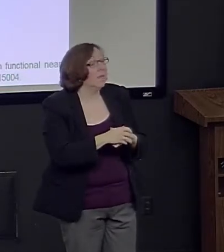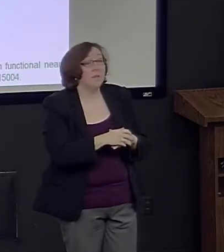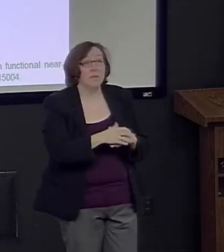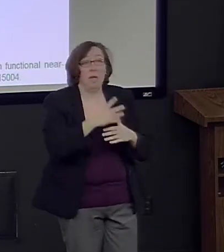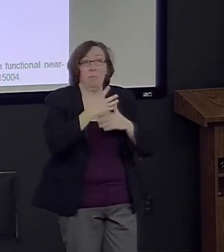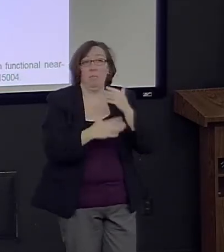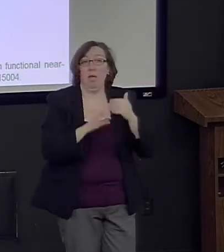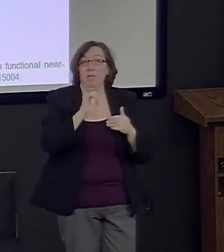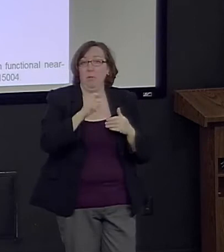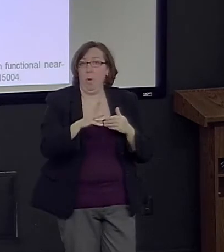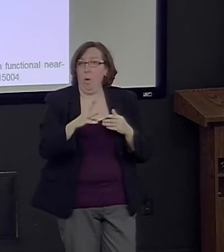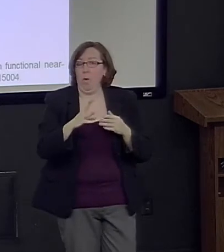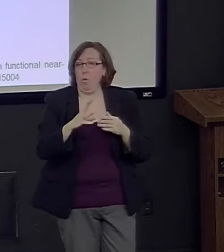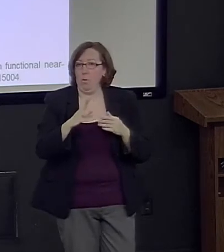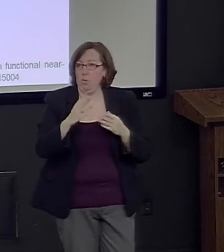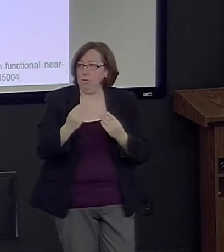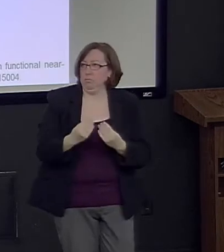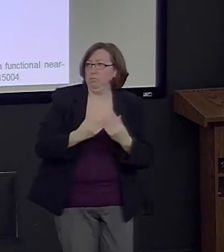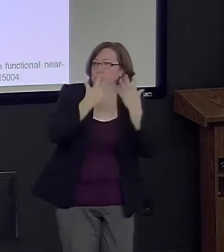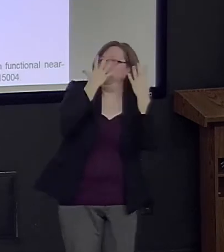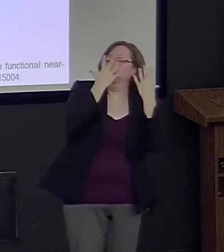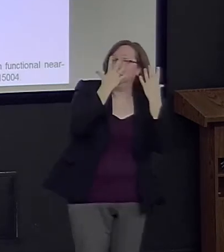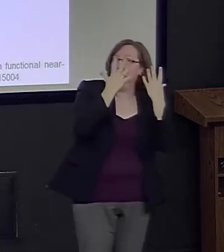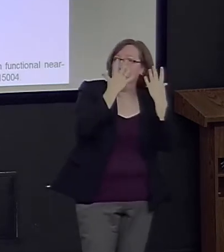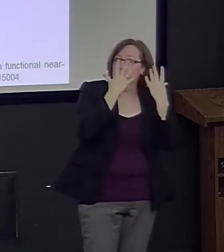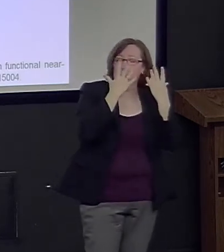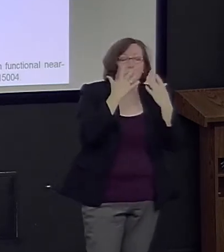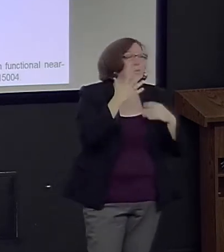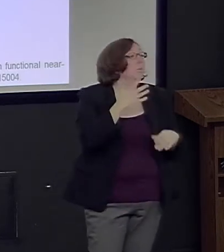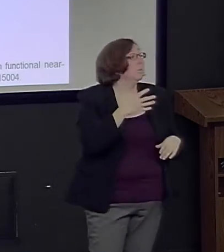so it's reading the fact that the entire brain,